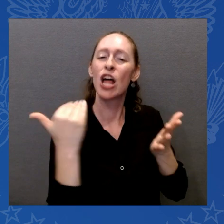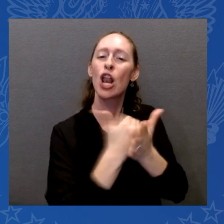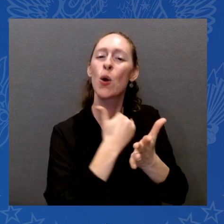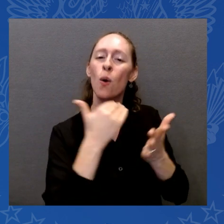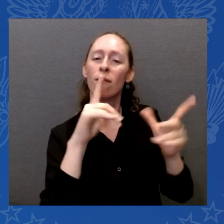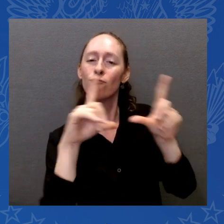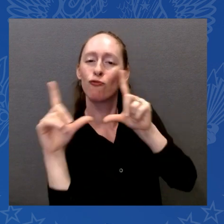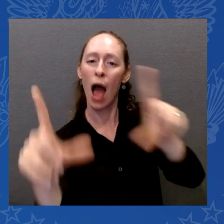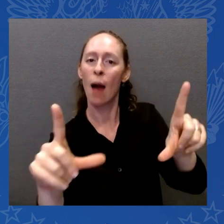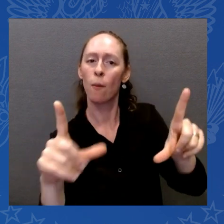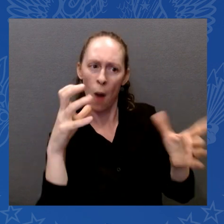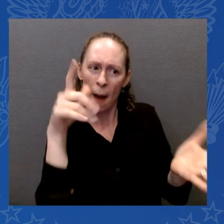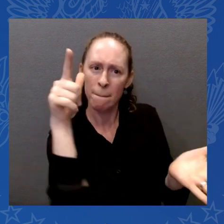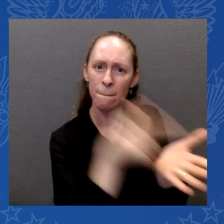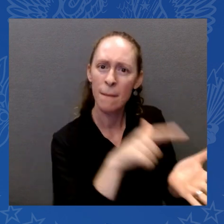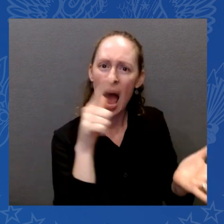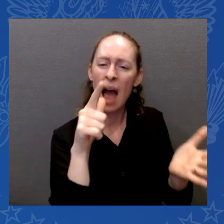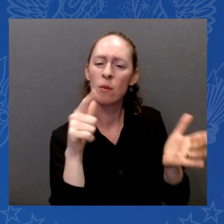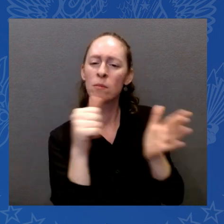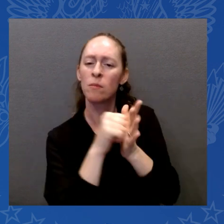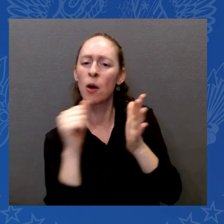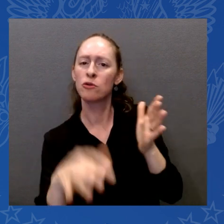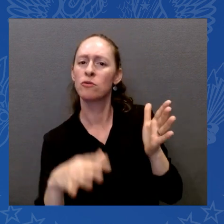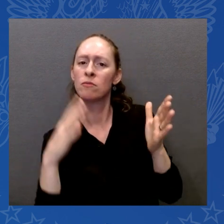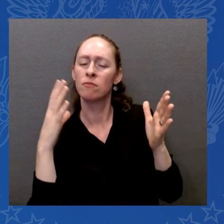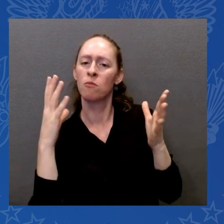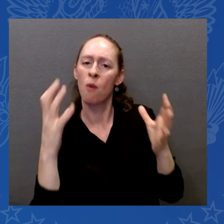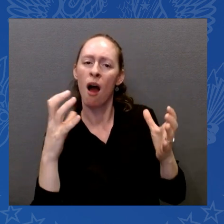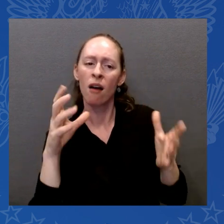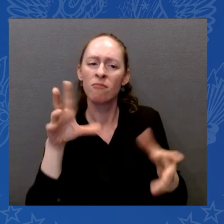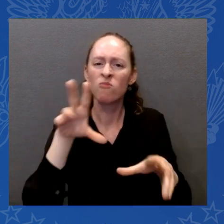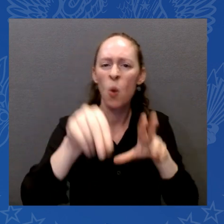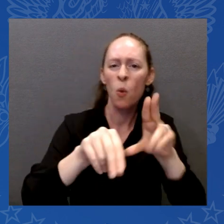and making decisions about our families and about our futures.